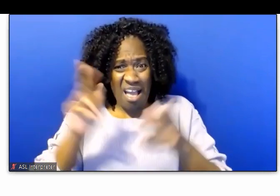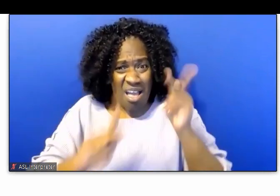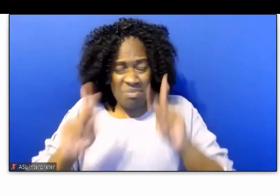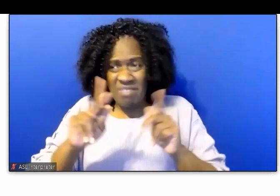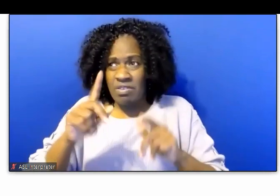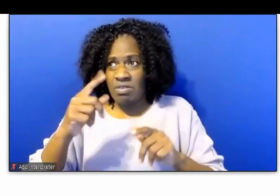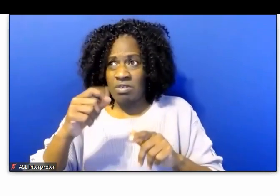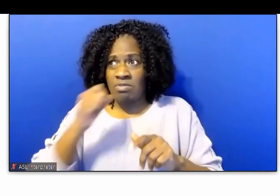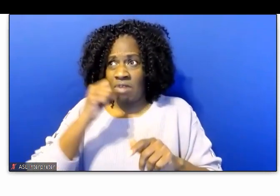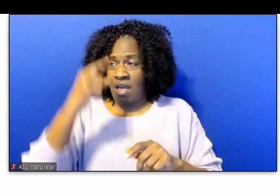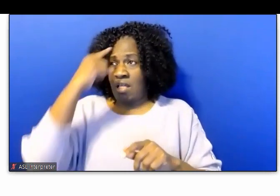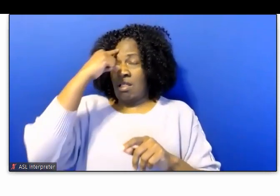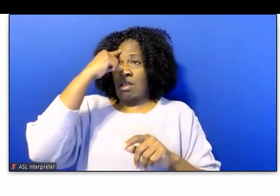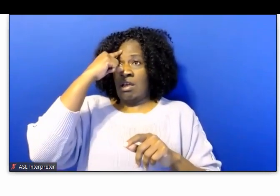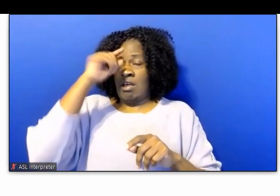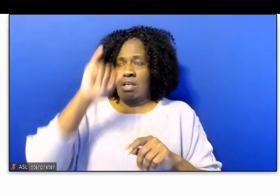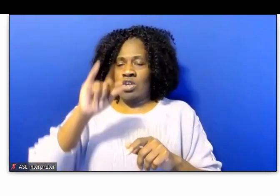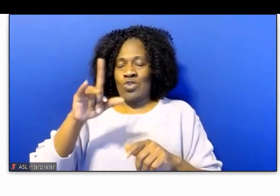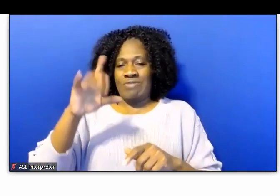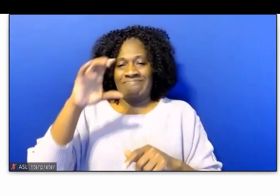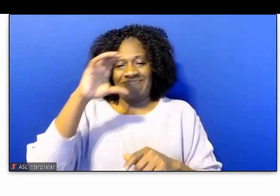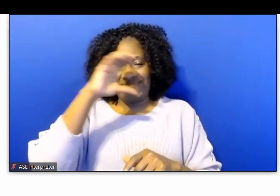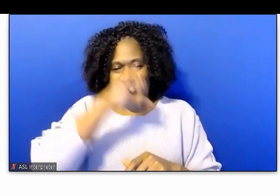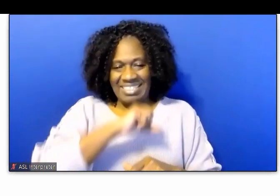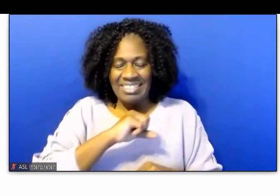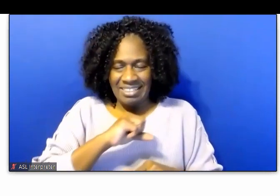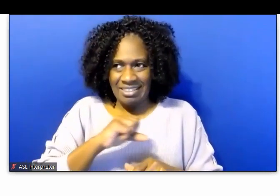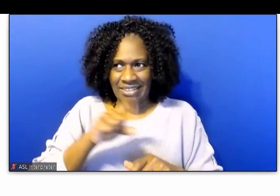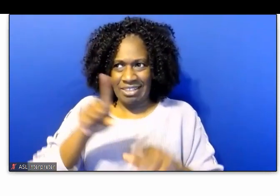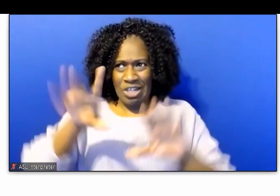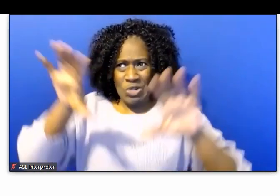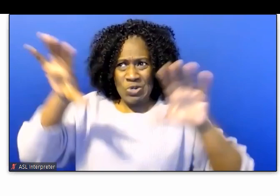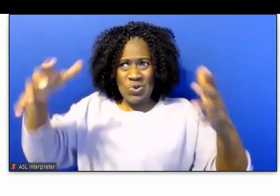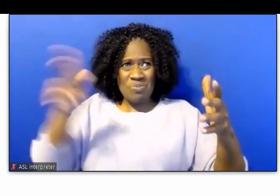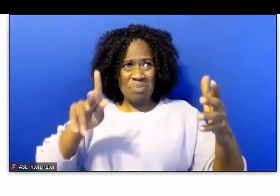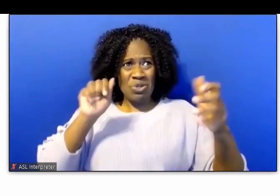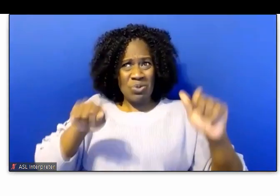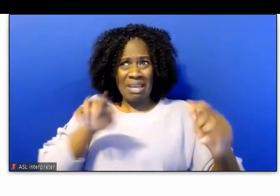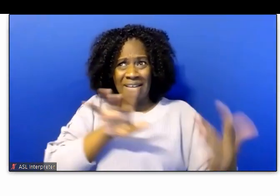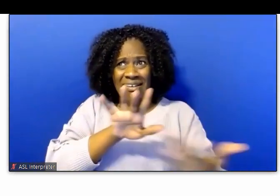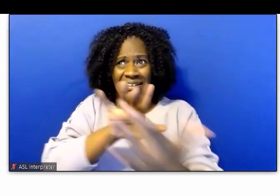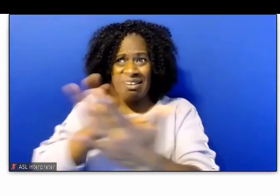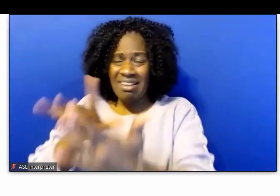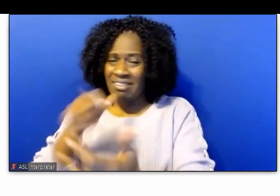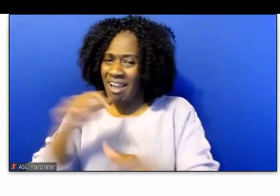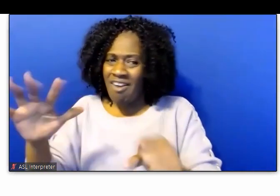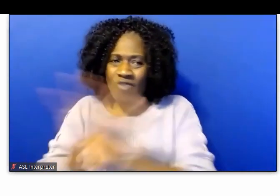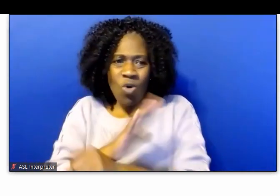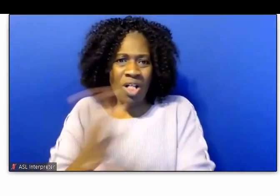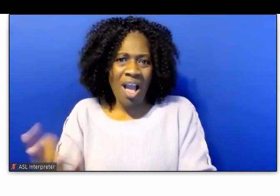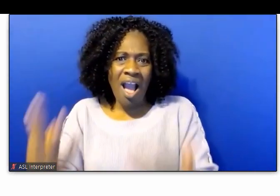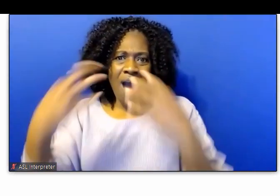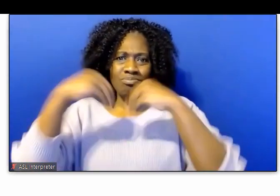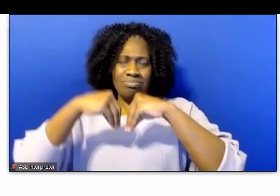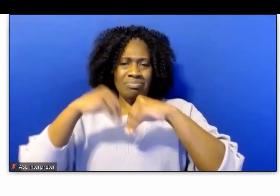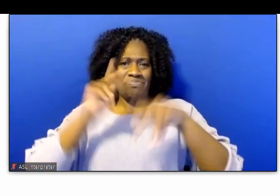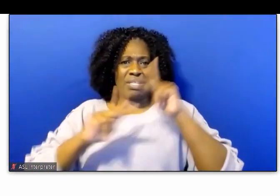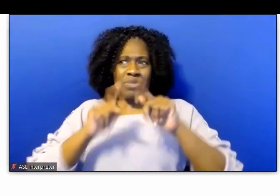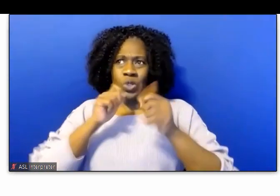If you're thinking about this, you're missing a market share and you're not being fully inclusive to the community. Slide.